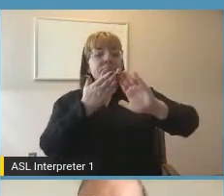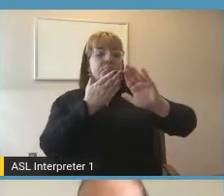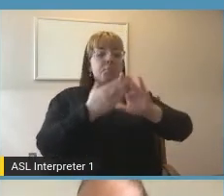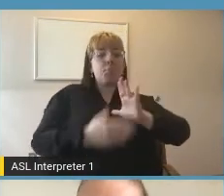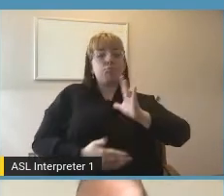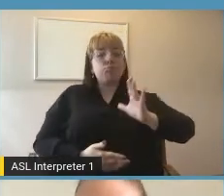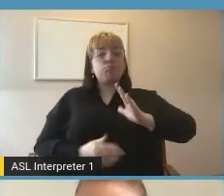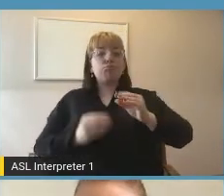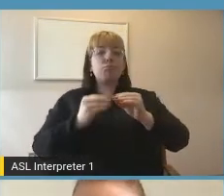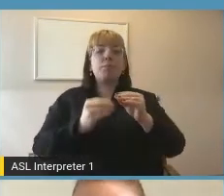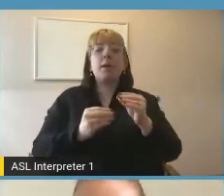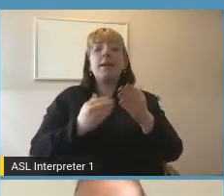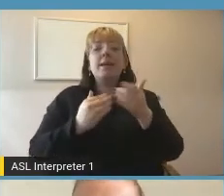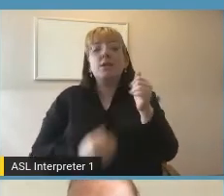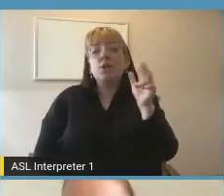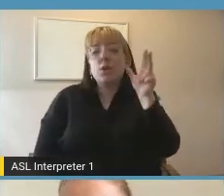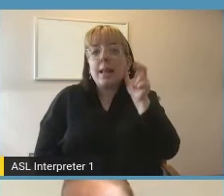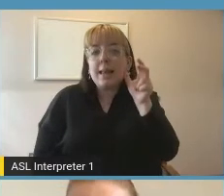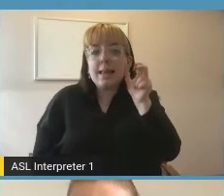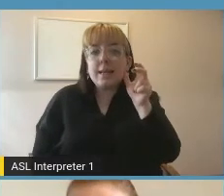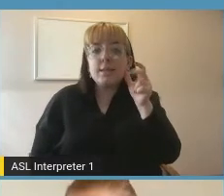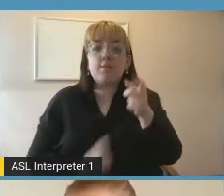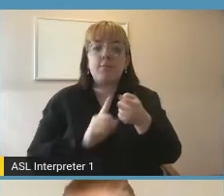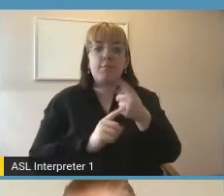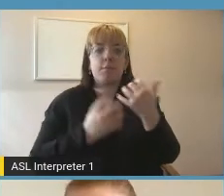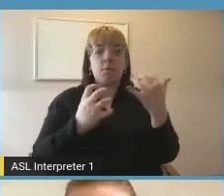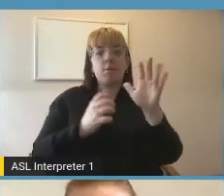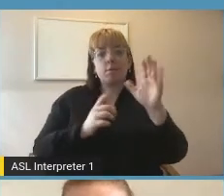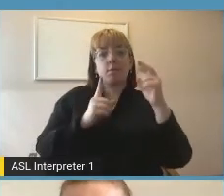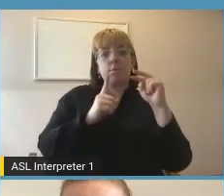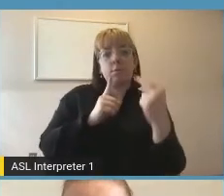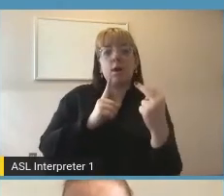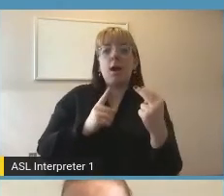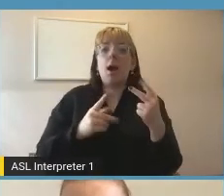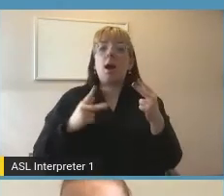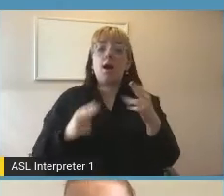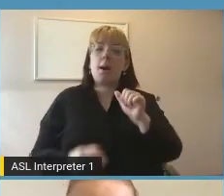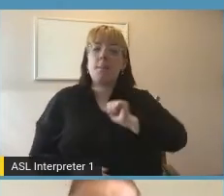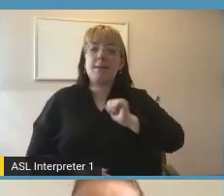to the audience. I have also cut myself out of a lot of here because well I don't need